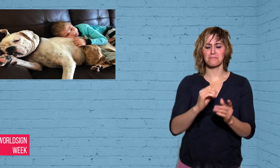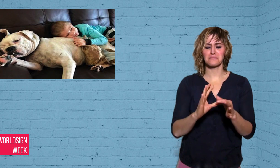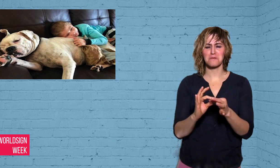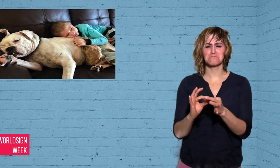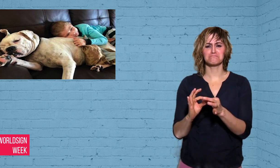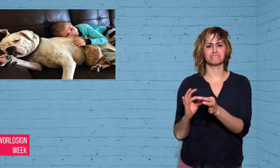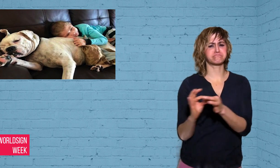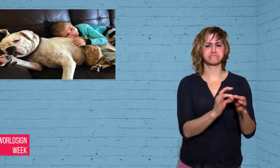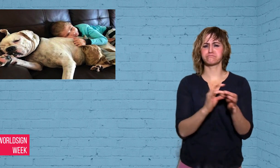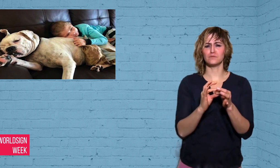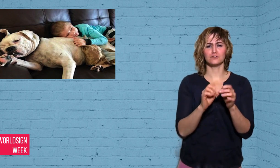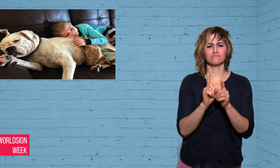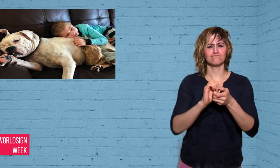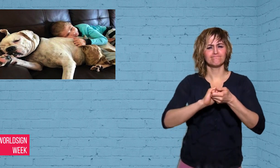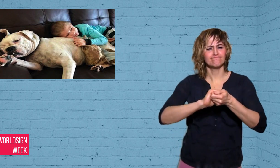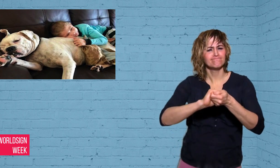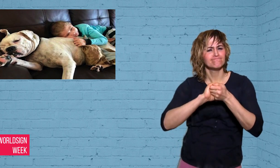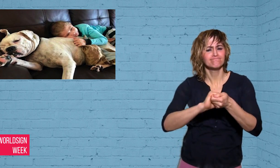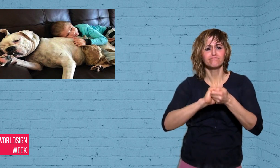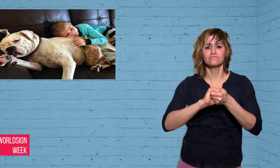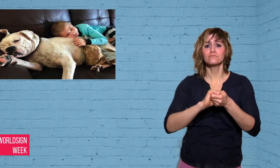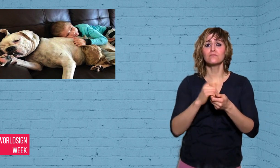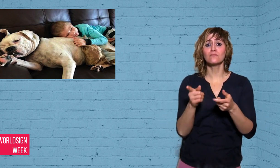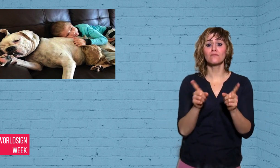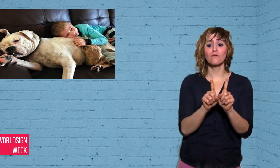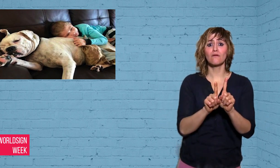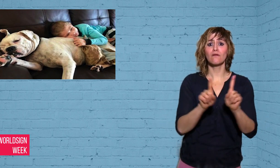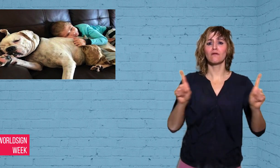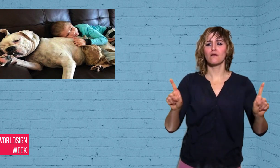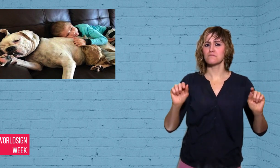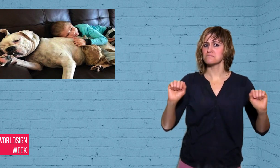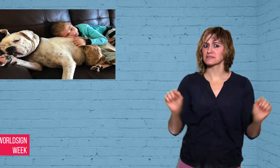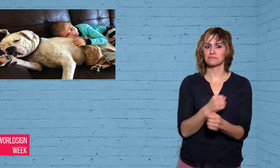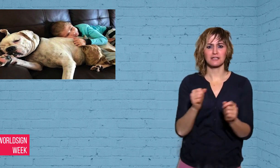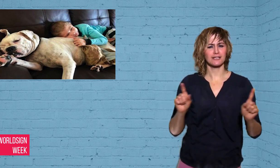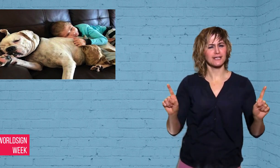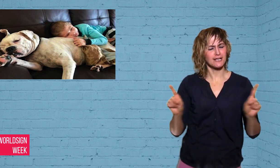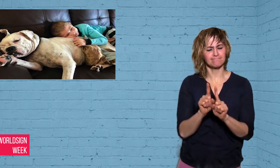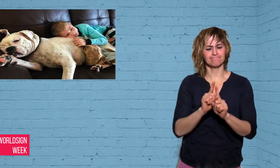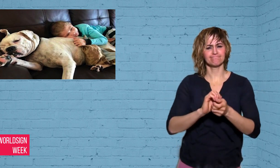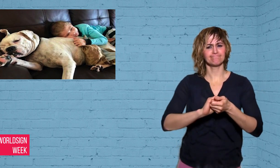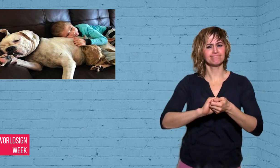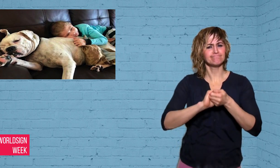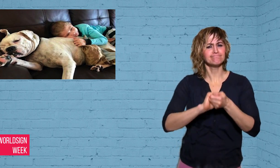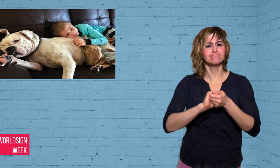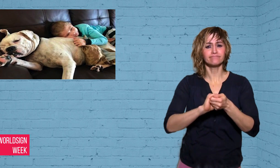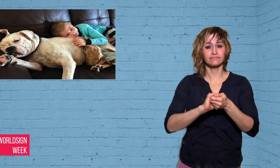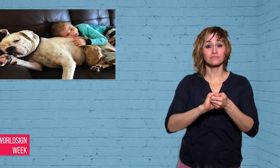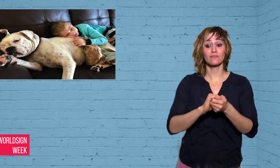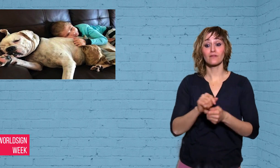The pair quickly become inseparable and